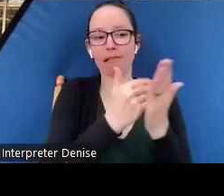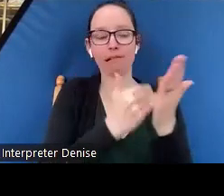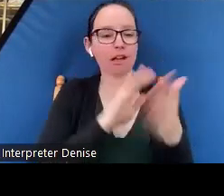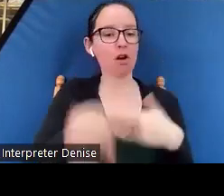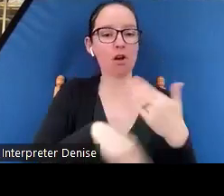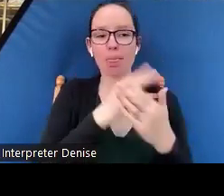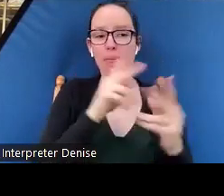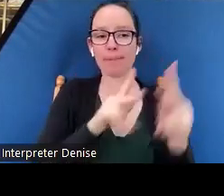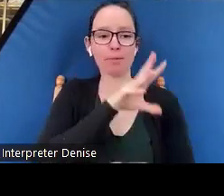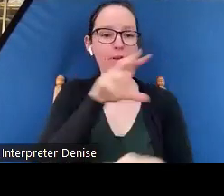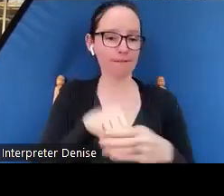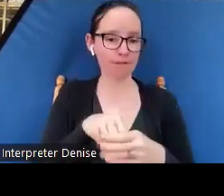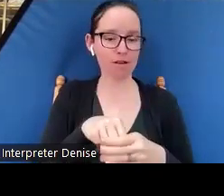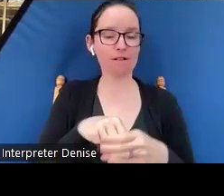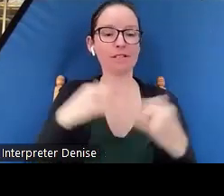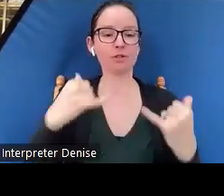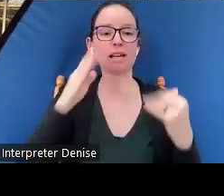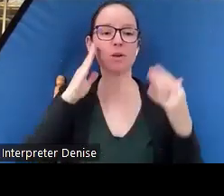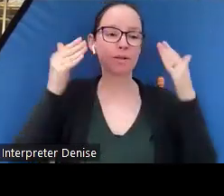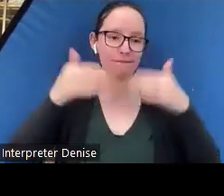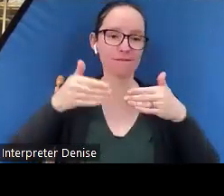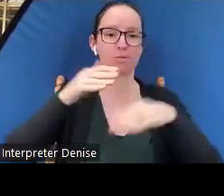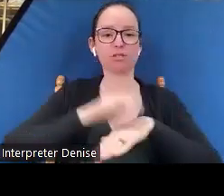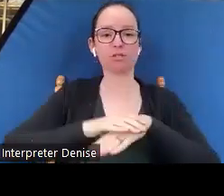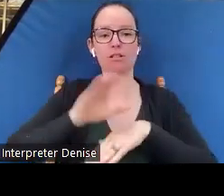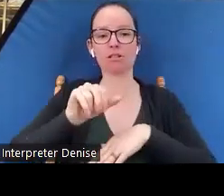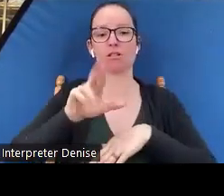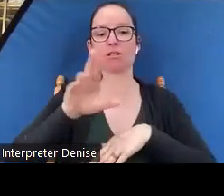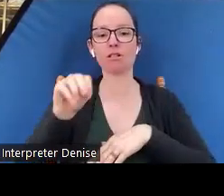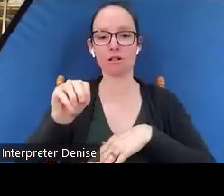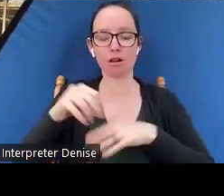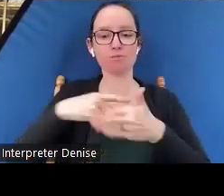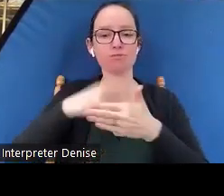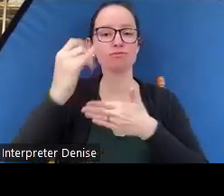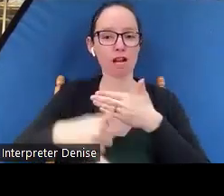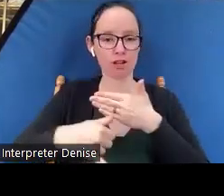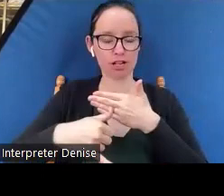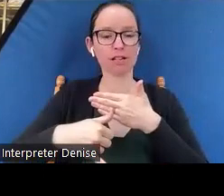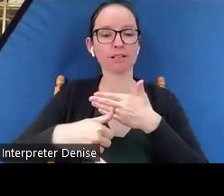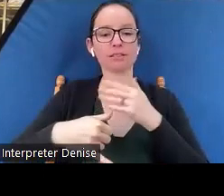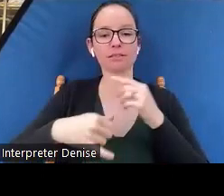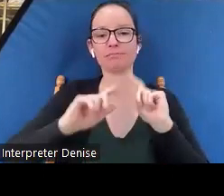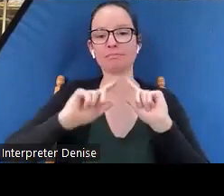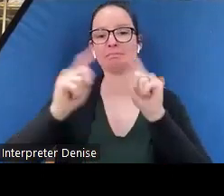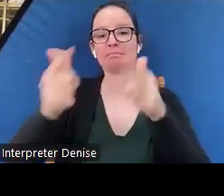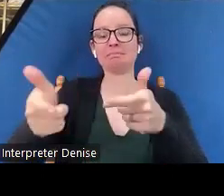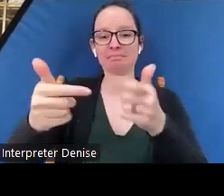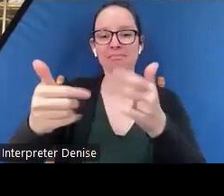But I'll focus today on the CARM project, which was a a real source of hope for us on the Hardgrass as we like to say.